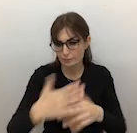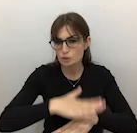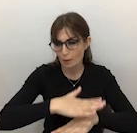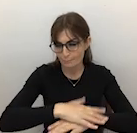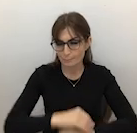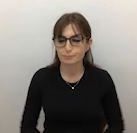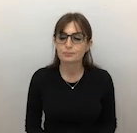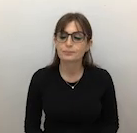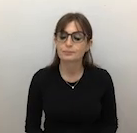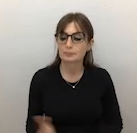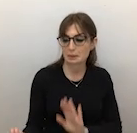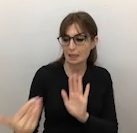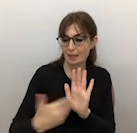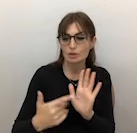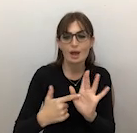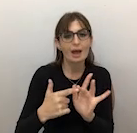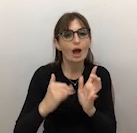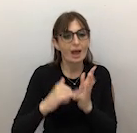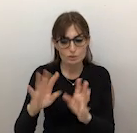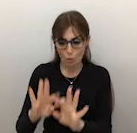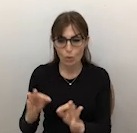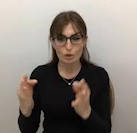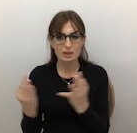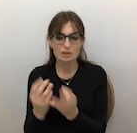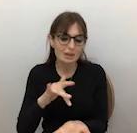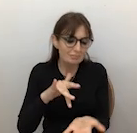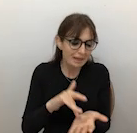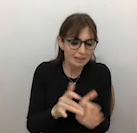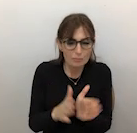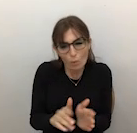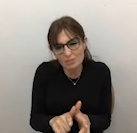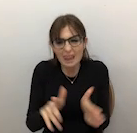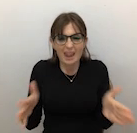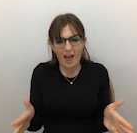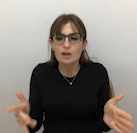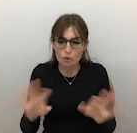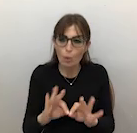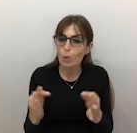In addition to the AIS, organisations that are classified as medium or large organisations